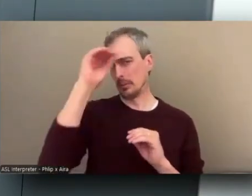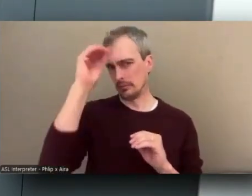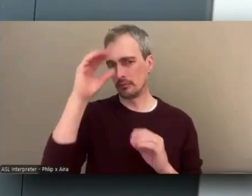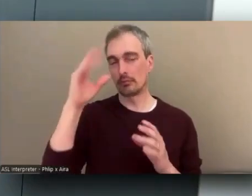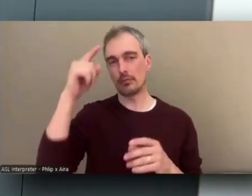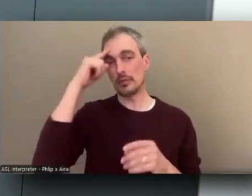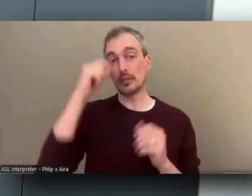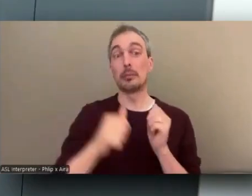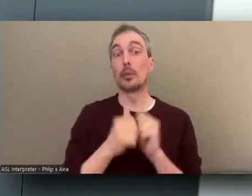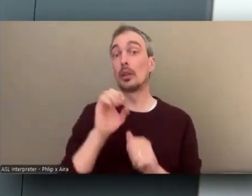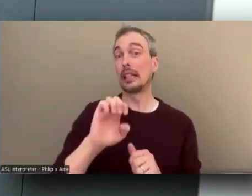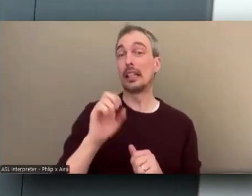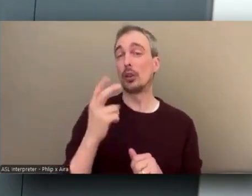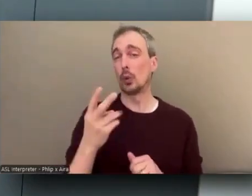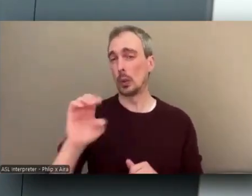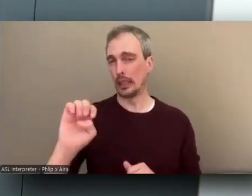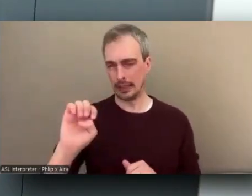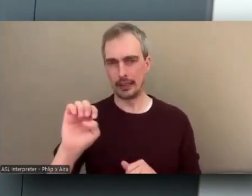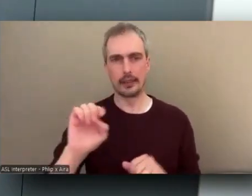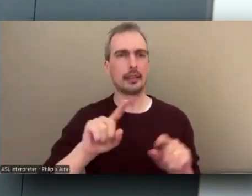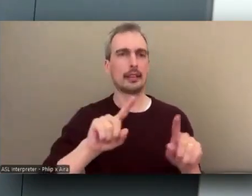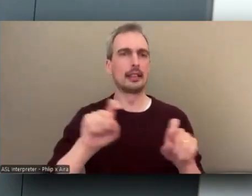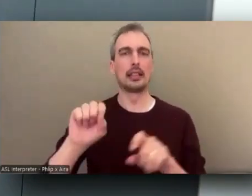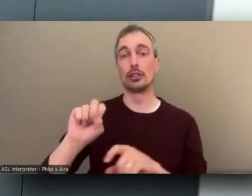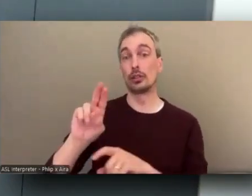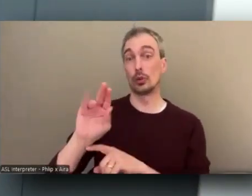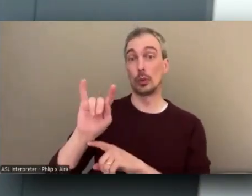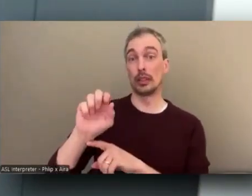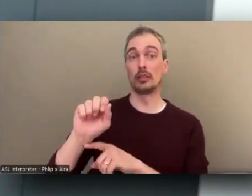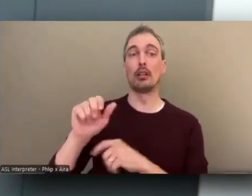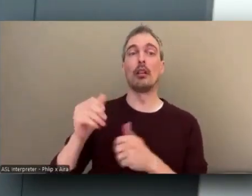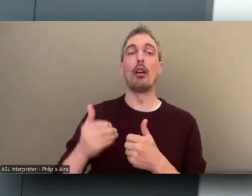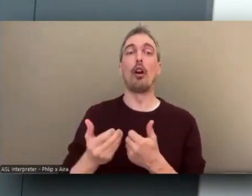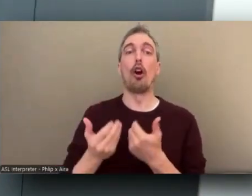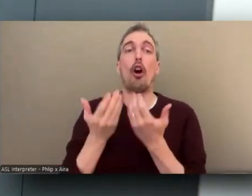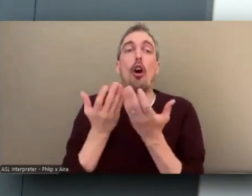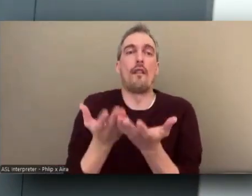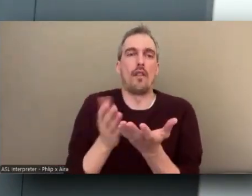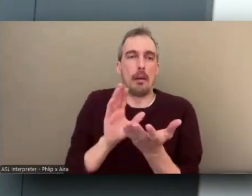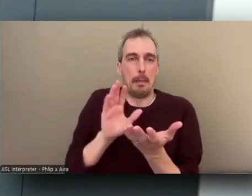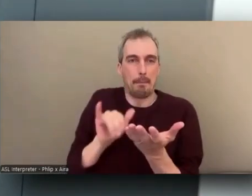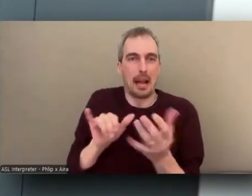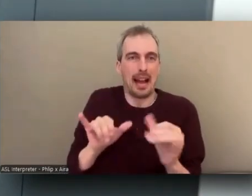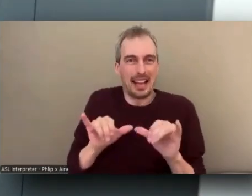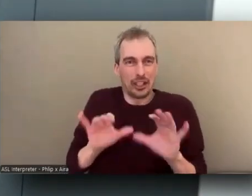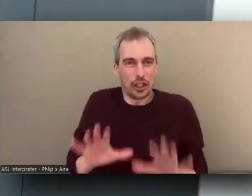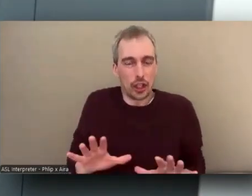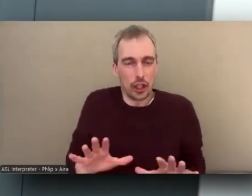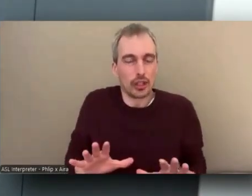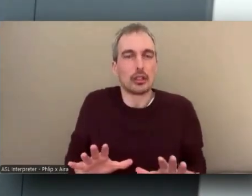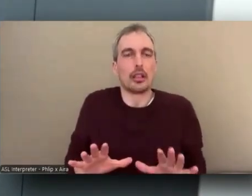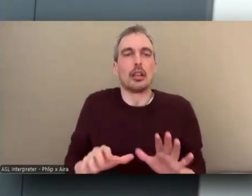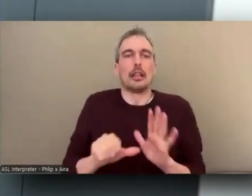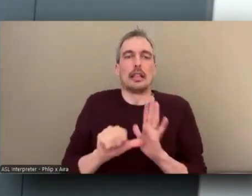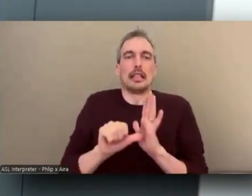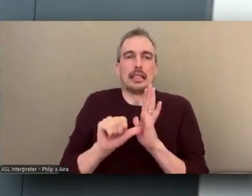CI integration suites -- are authored by engineers, explicitly saying: I expect the software to do this thing.